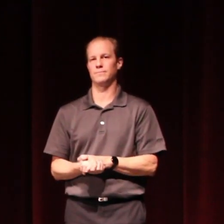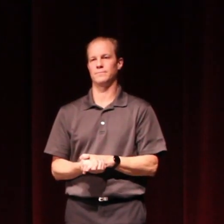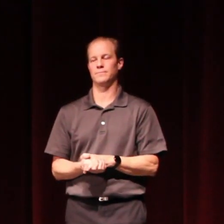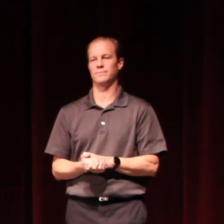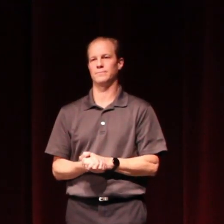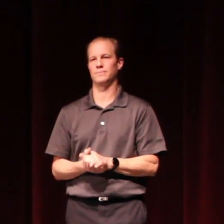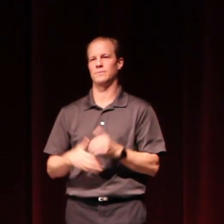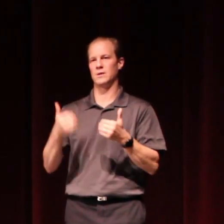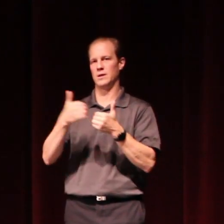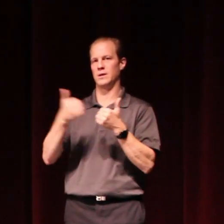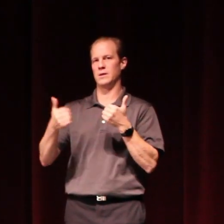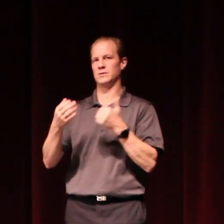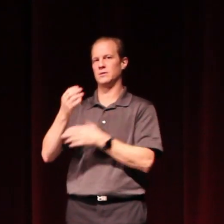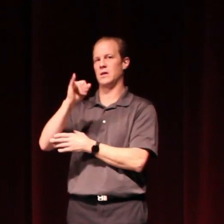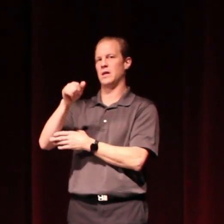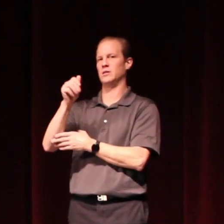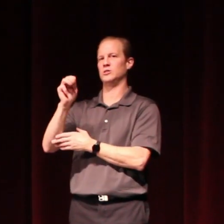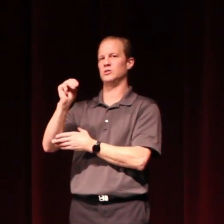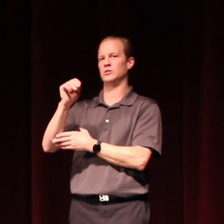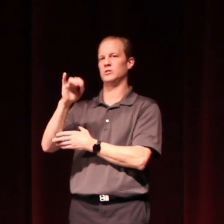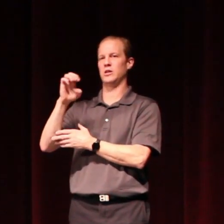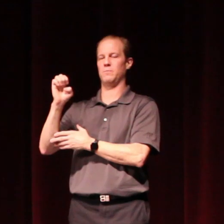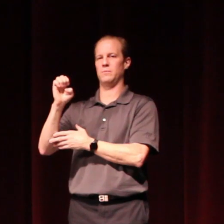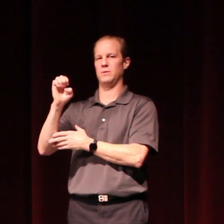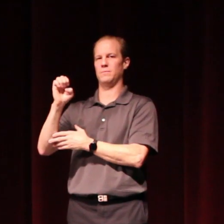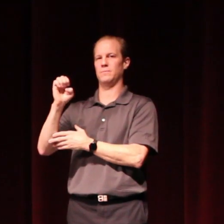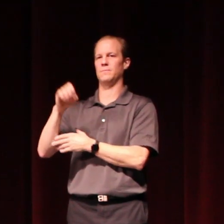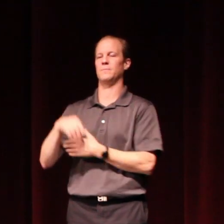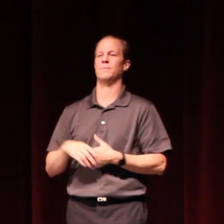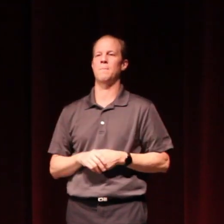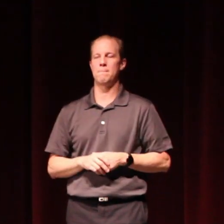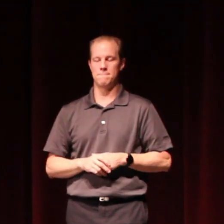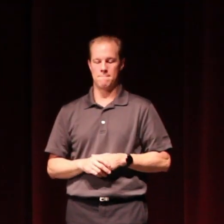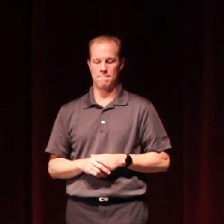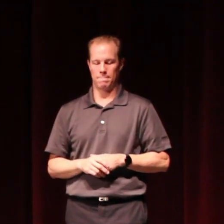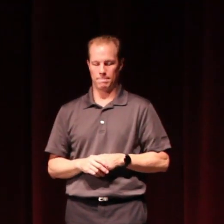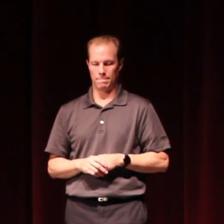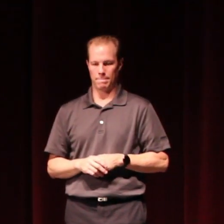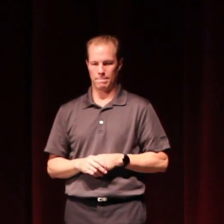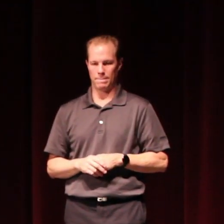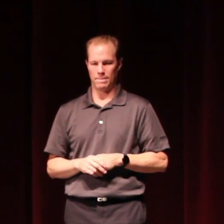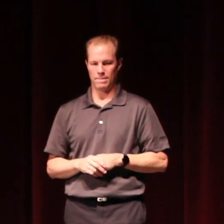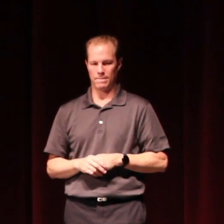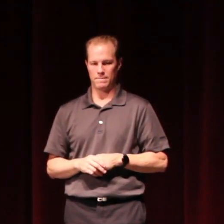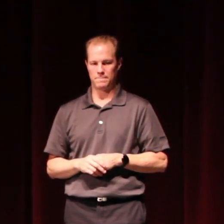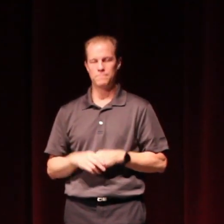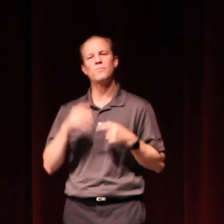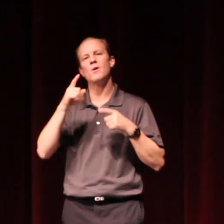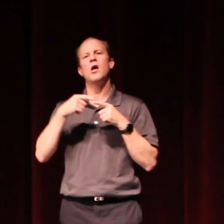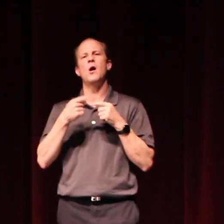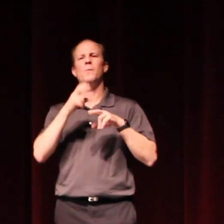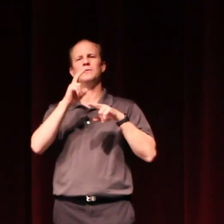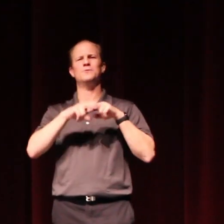Next is Jamie O'Brien. When you sit on boards one